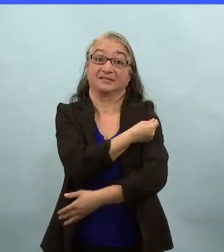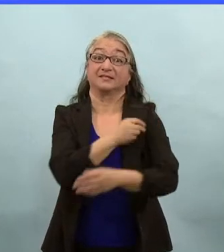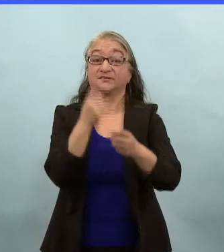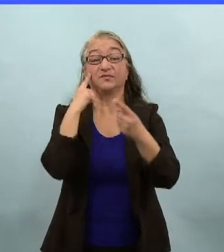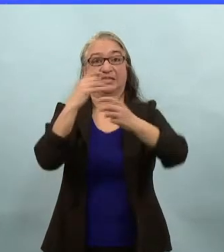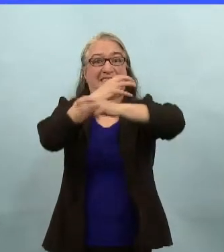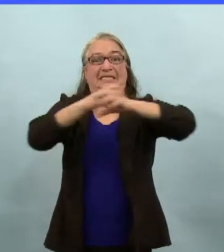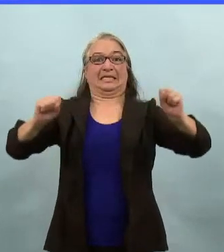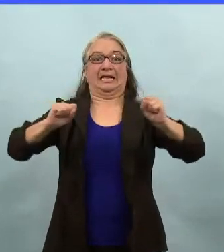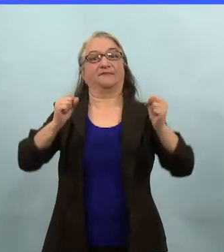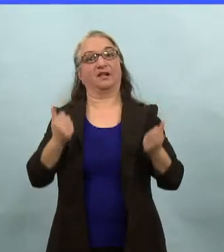we'll come back to the room